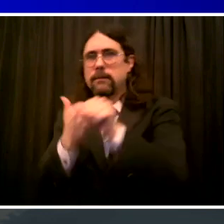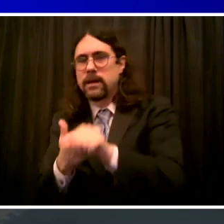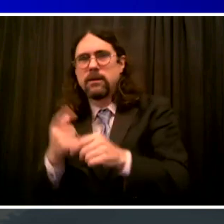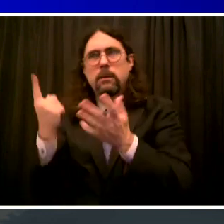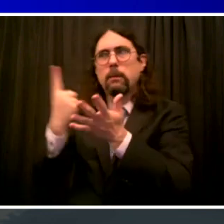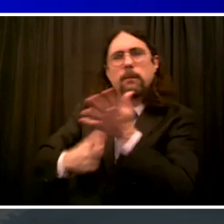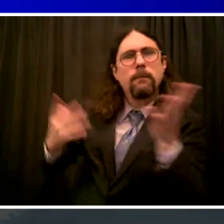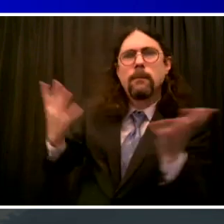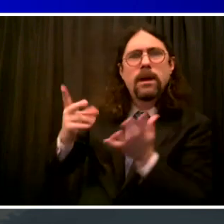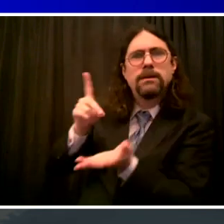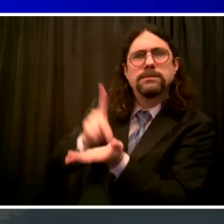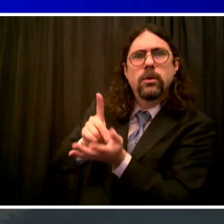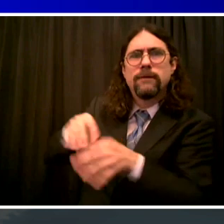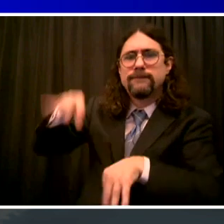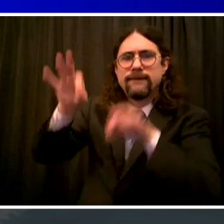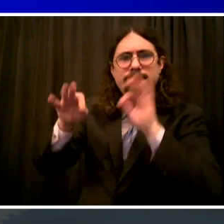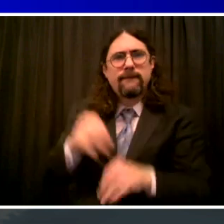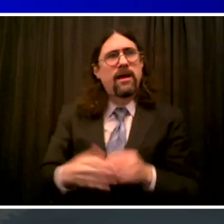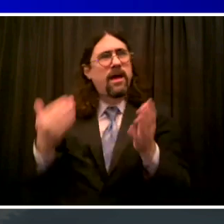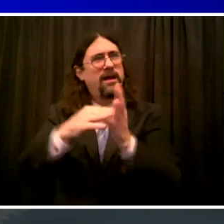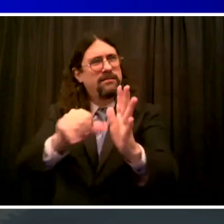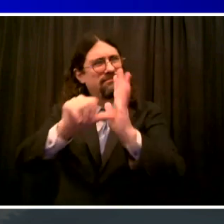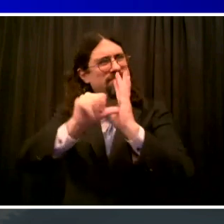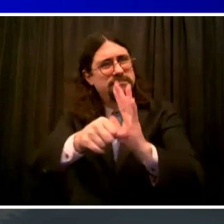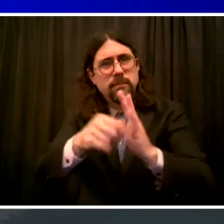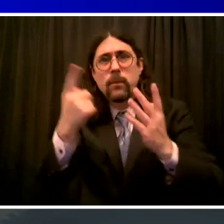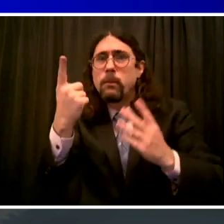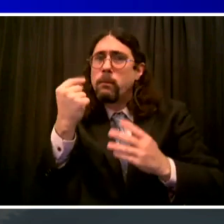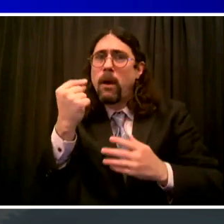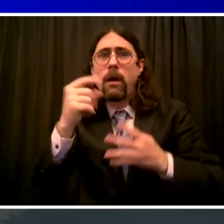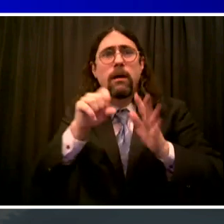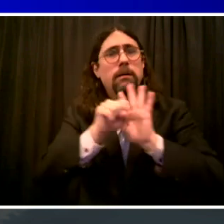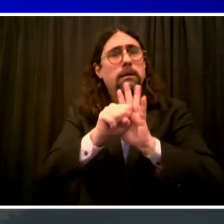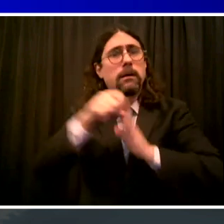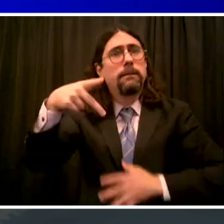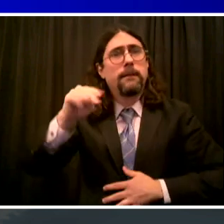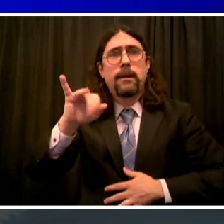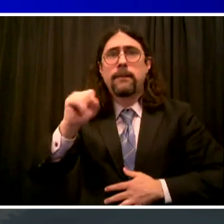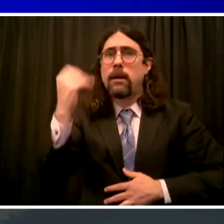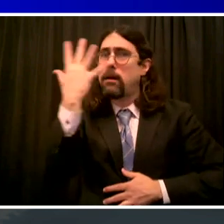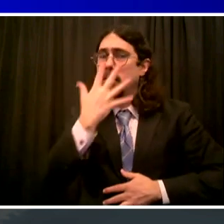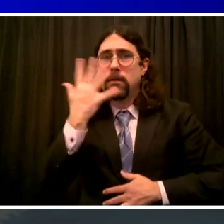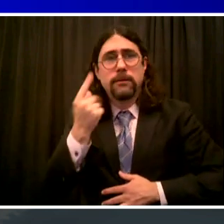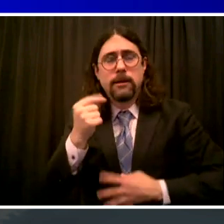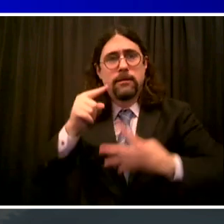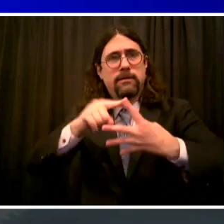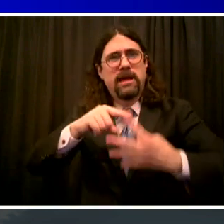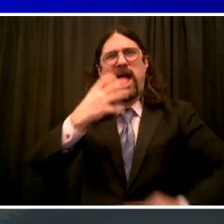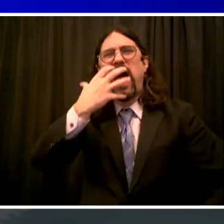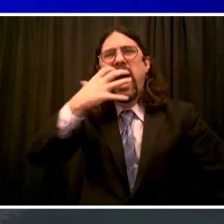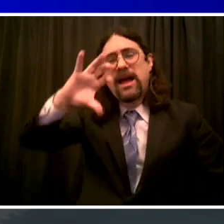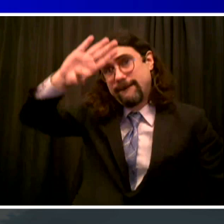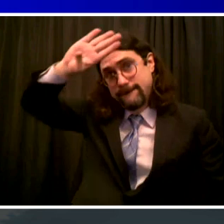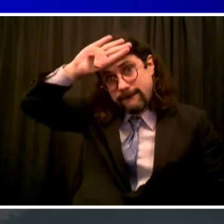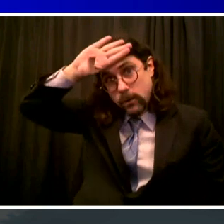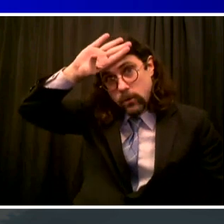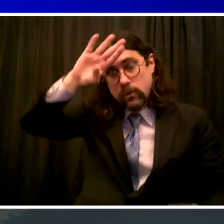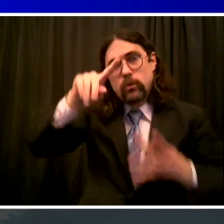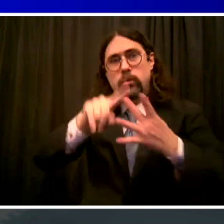WHAT TO LO OOKUT FOR. A PARENT, FAMILY MEMBER, PERSON WHO WORKS WITH CHILDREN, THIS IS HWAT YOU NEED TO